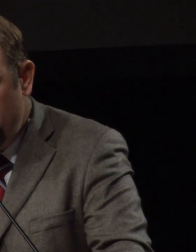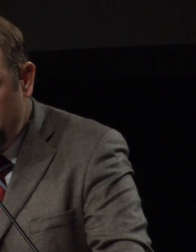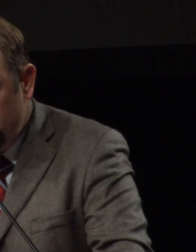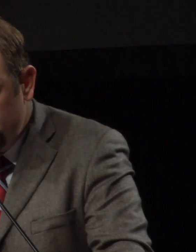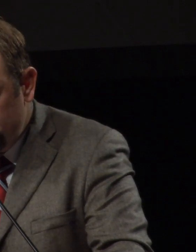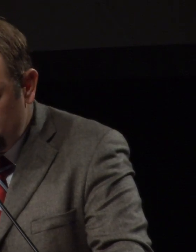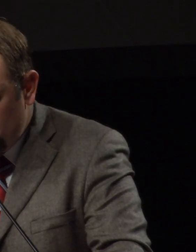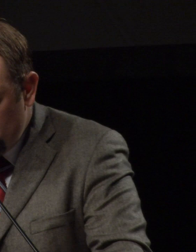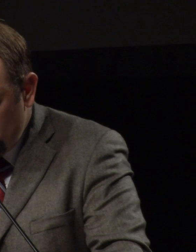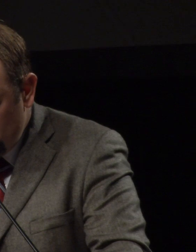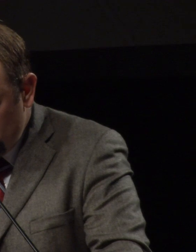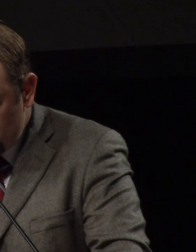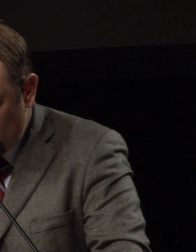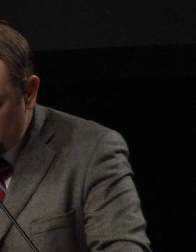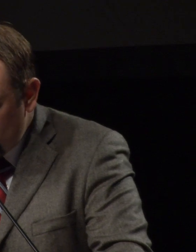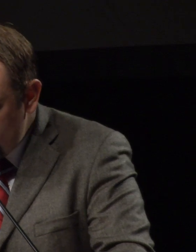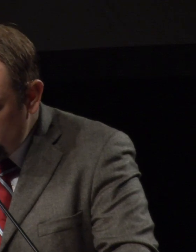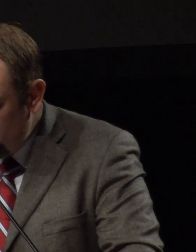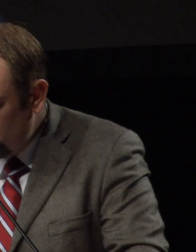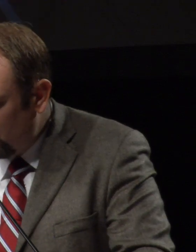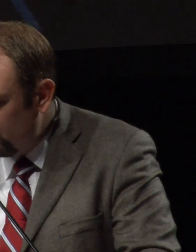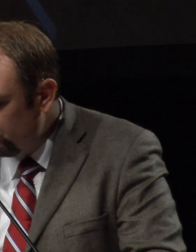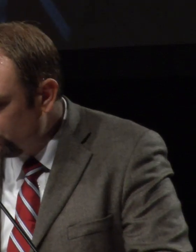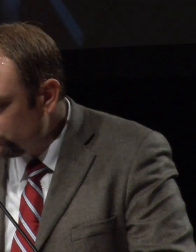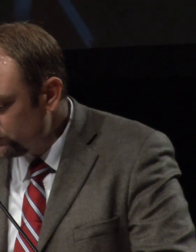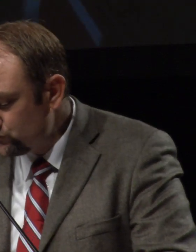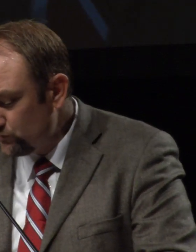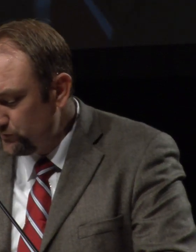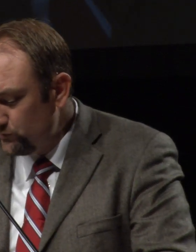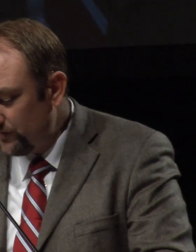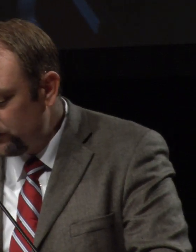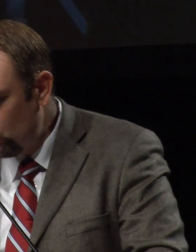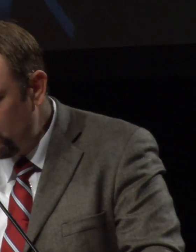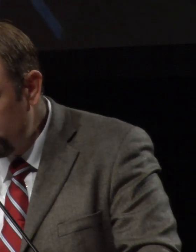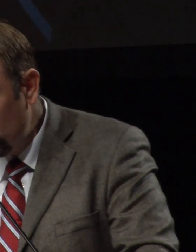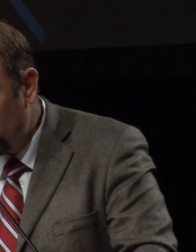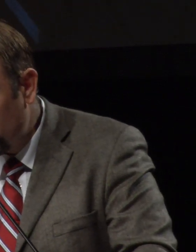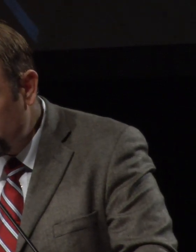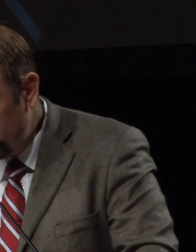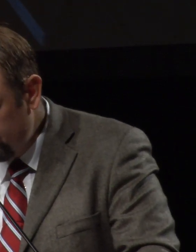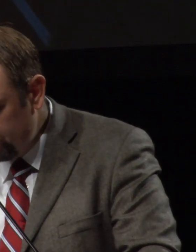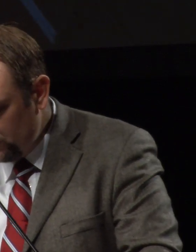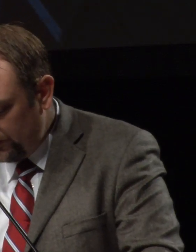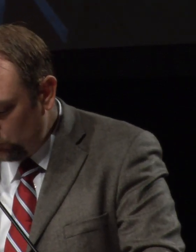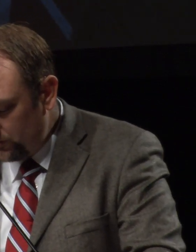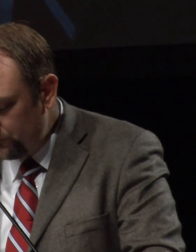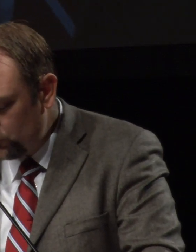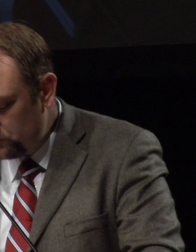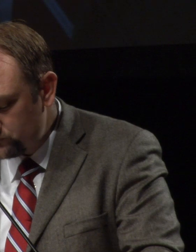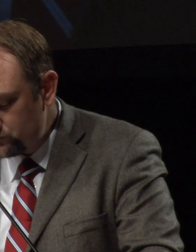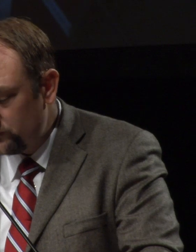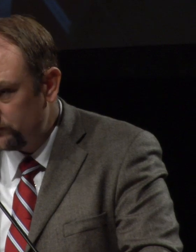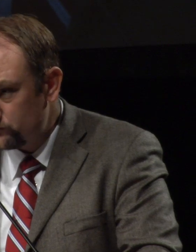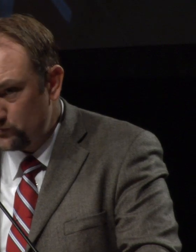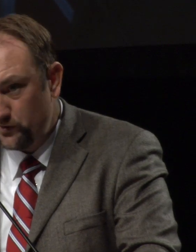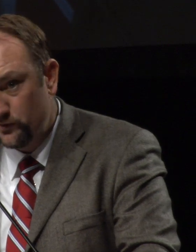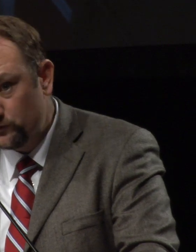EVERY DAY. SO IN CLOSING, I AM HERE TO ASSURE YOU THAT WHOEVER YOU ARE AND WHATEVER YOUR POSITION AT